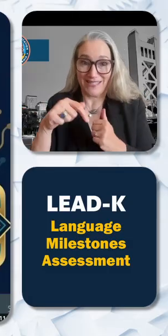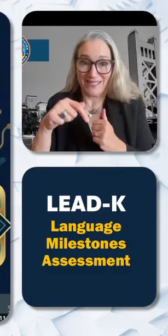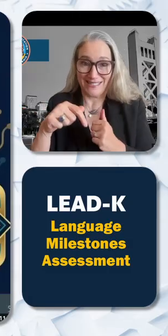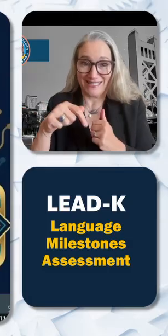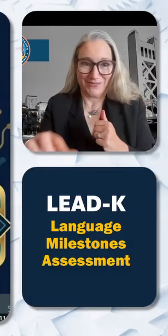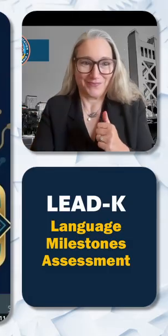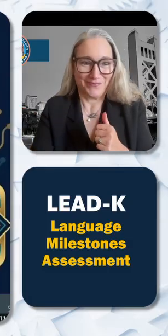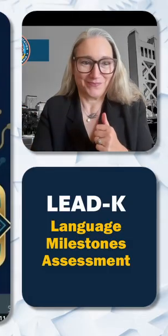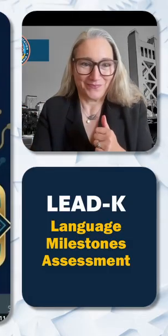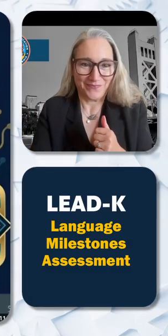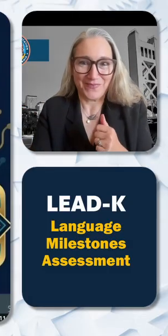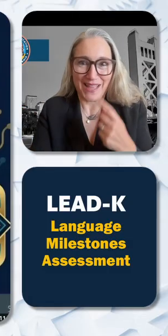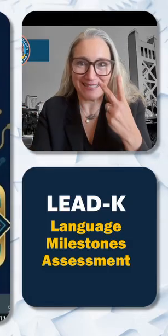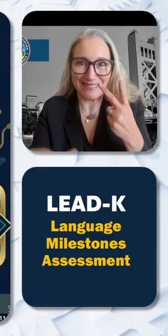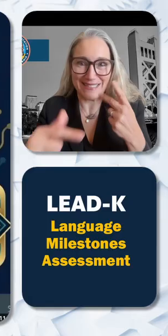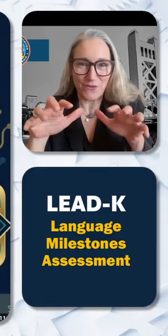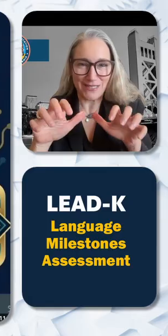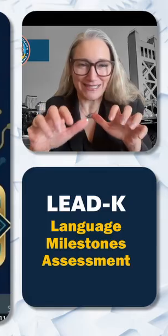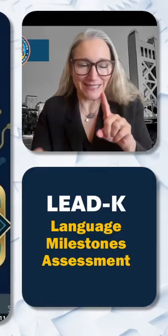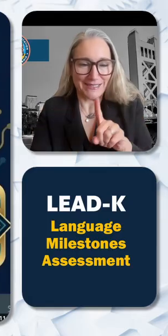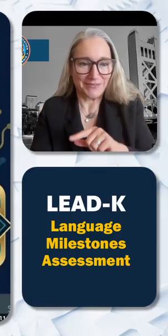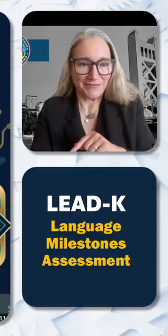Thank you so much for joining this webinar.